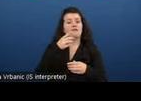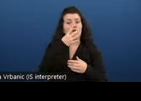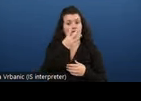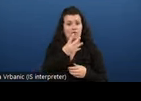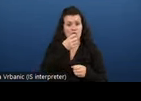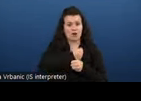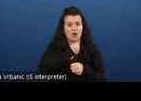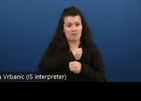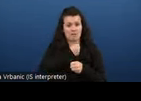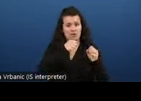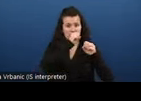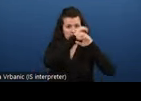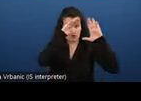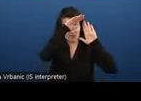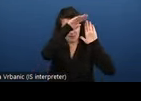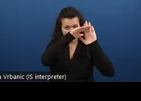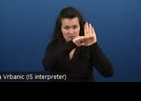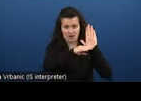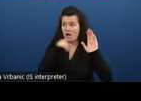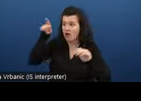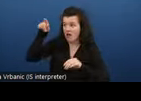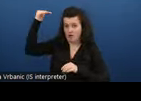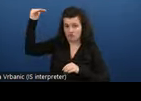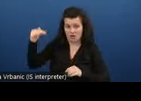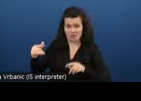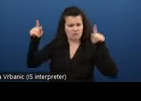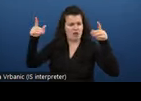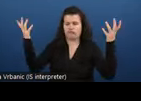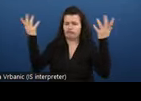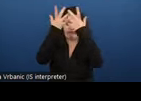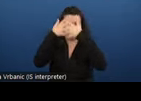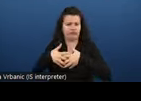aligned with the fundamental principles and rights at work. So, principle six is referring